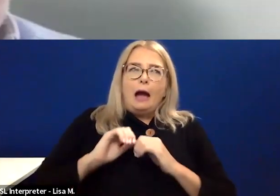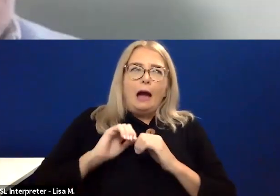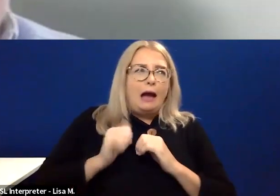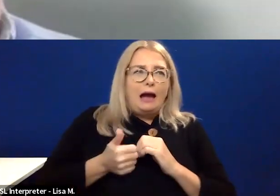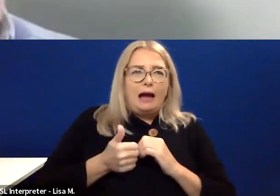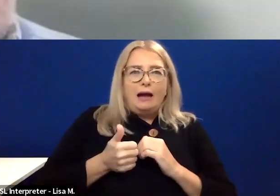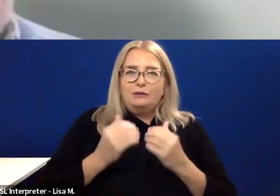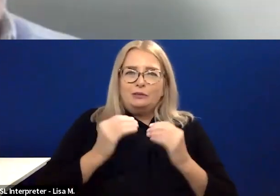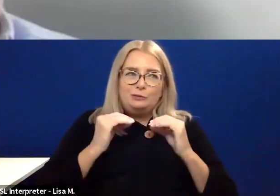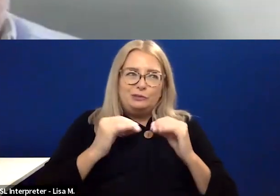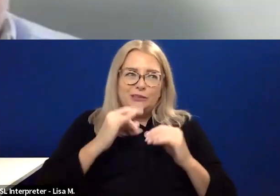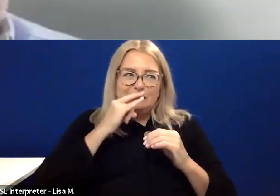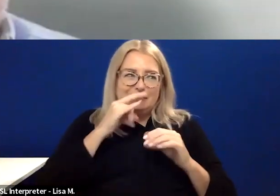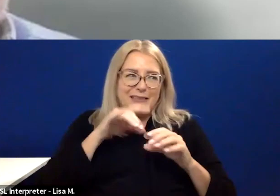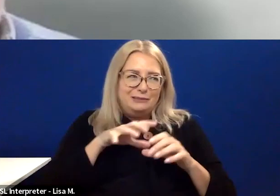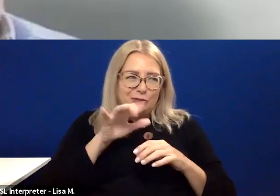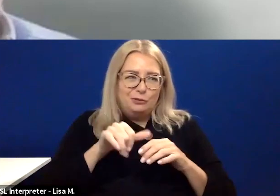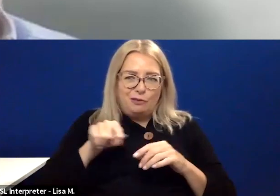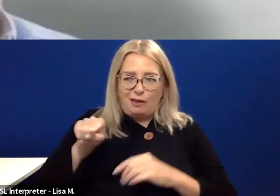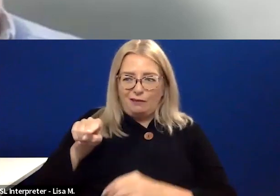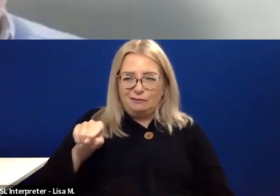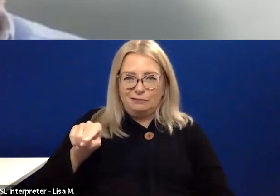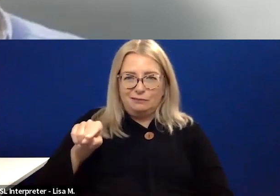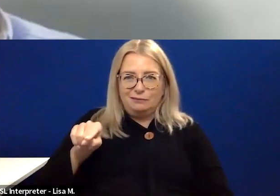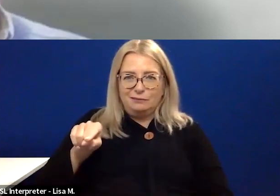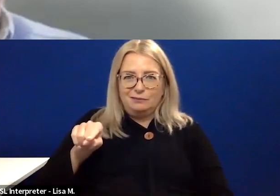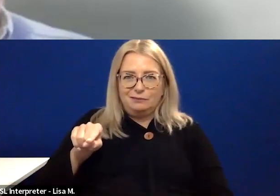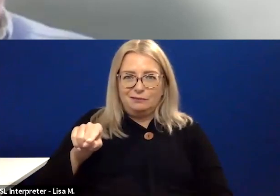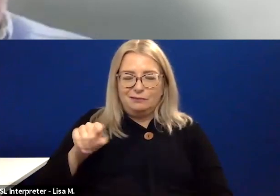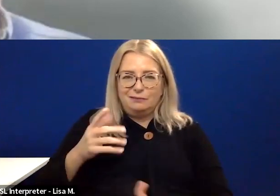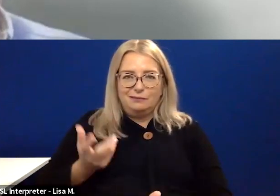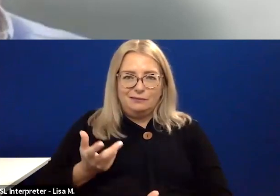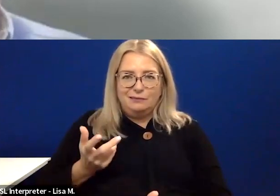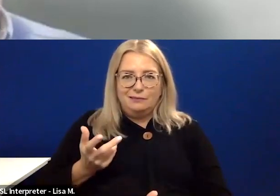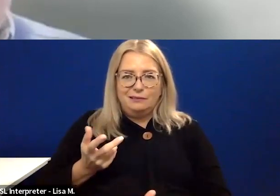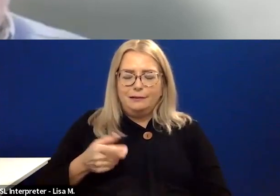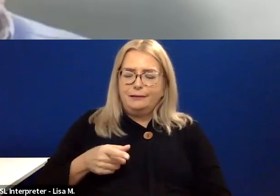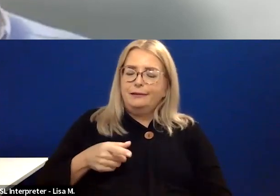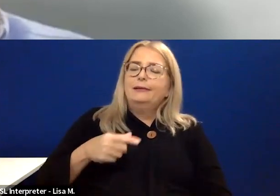just think more about what you're reading right I mean they're not gonna they're not knowing to